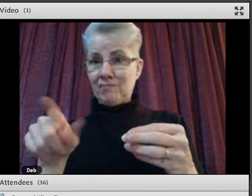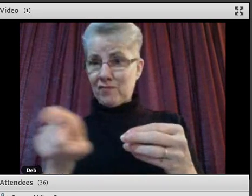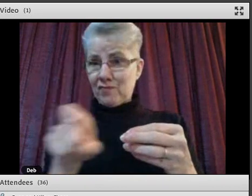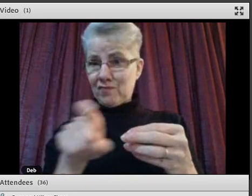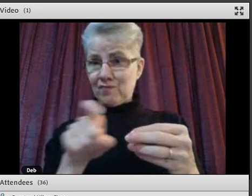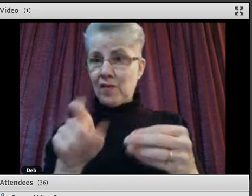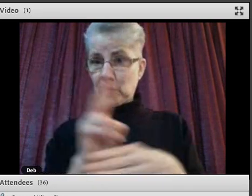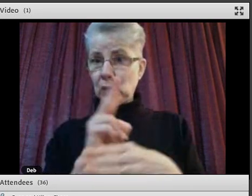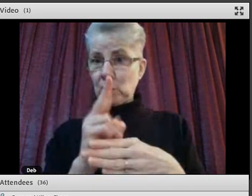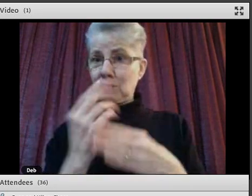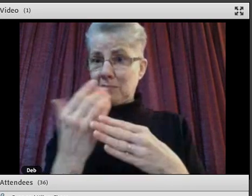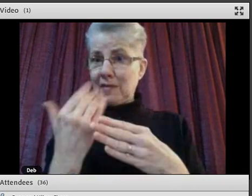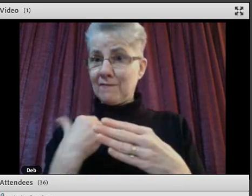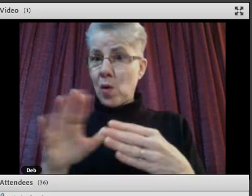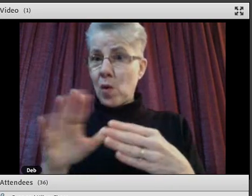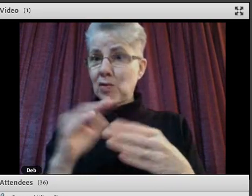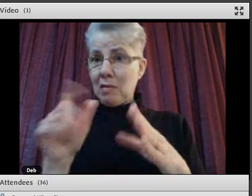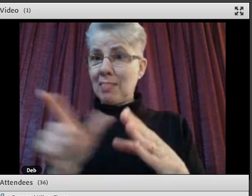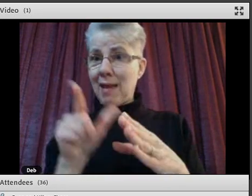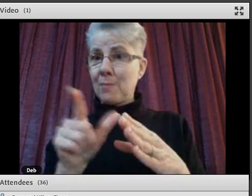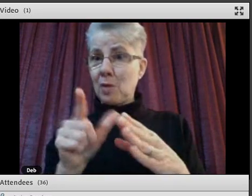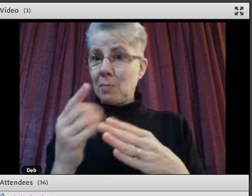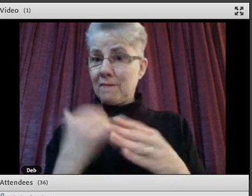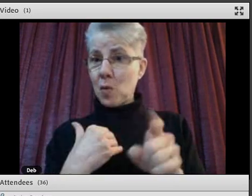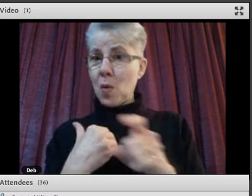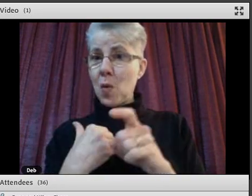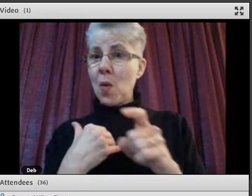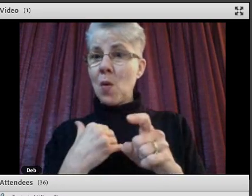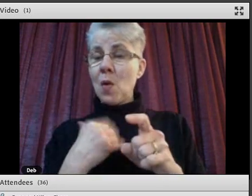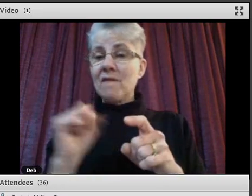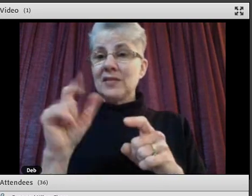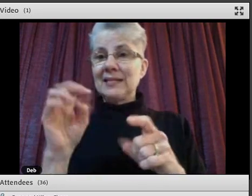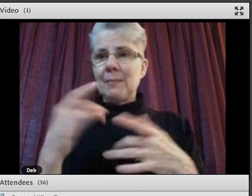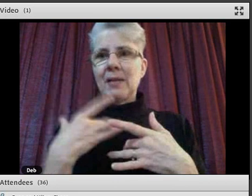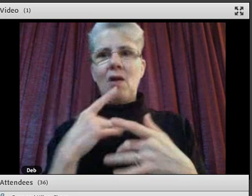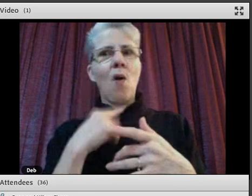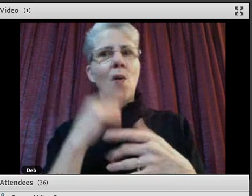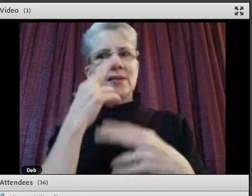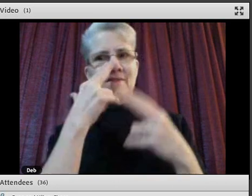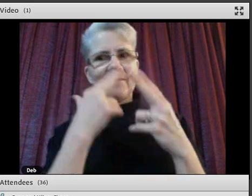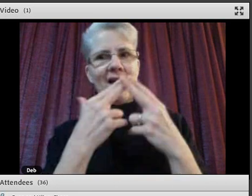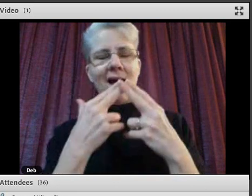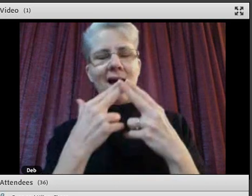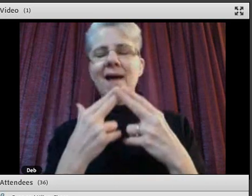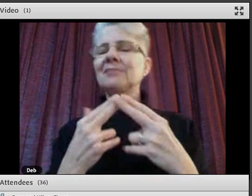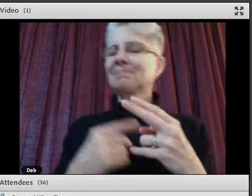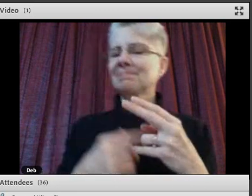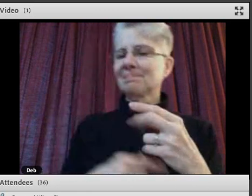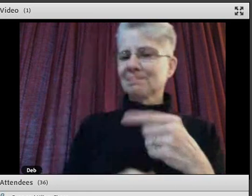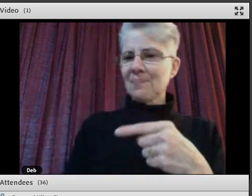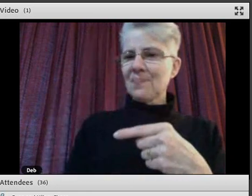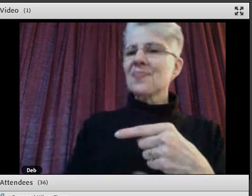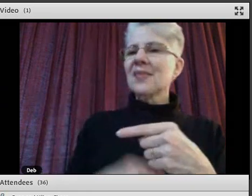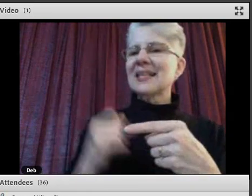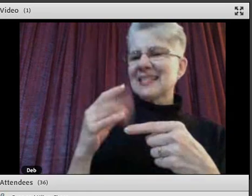Has anyone used Styrofoam in their library setting before for S.T.E.A.M. activities? It's super fun. Ryan: Styrofoam is my favorite,